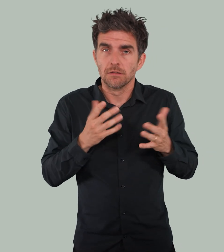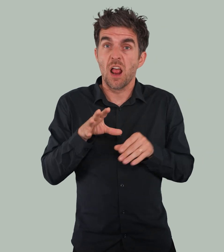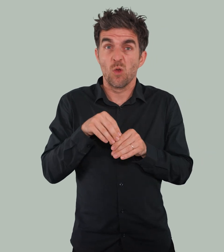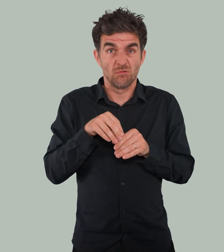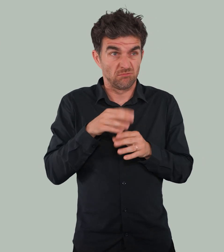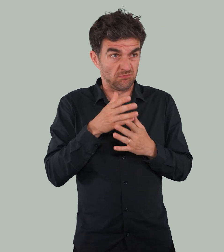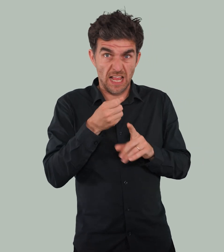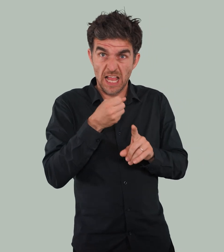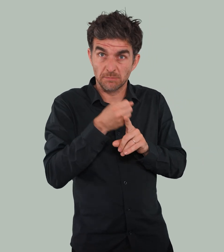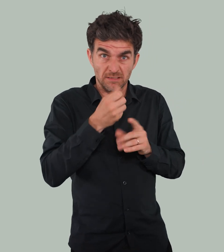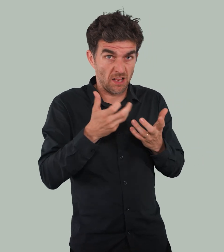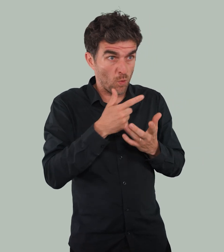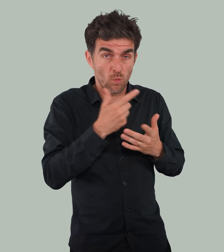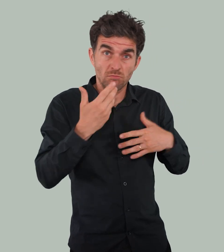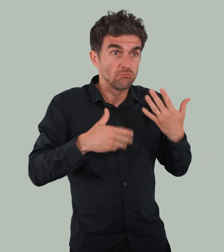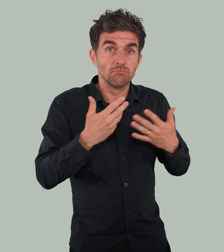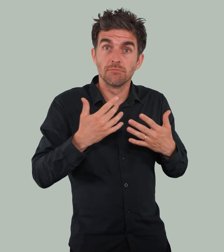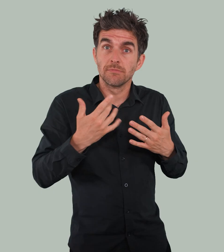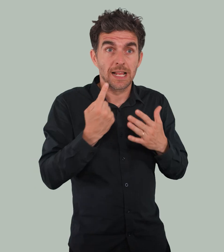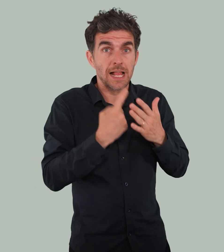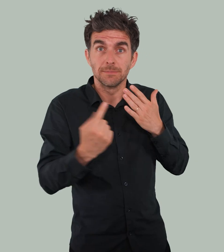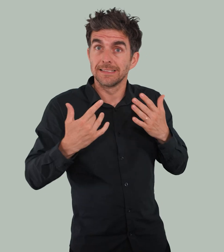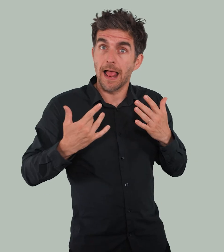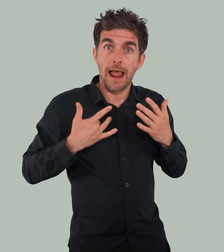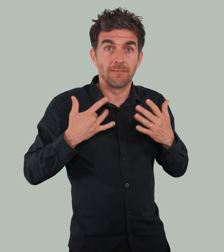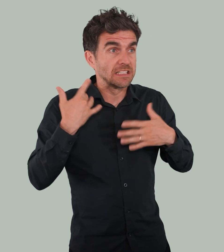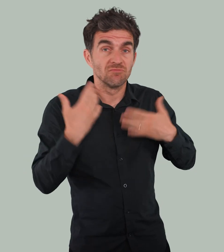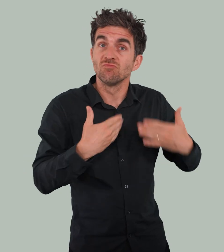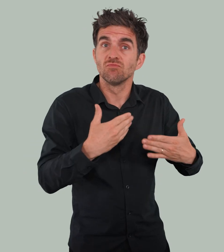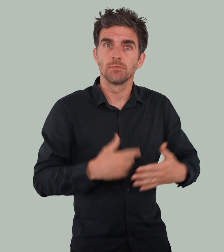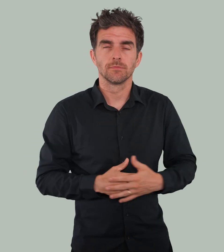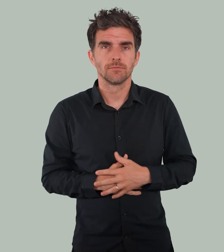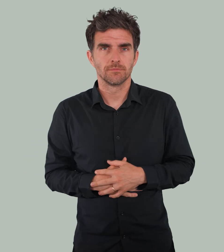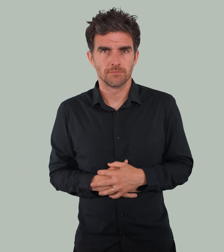including impacts on their ability to maintain independent living.